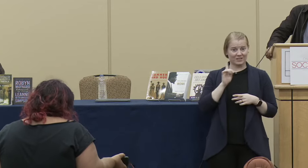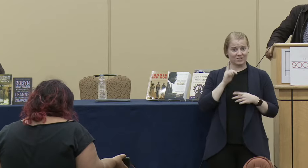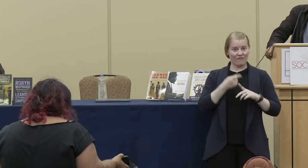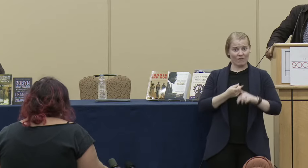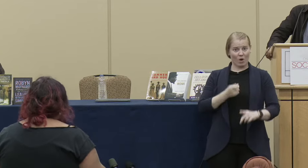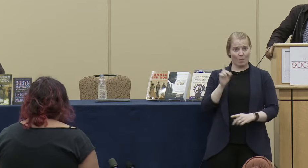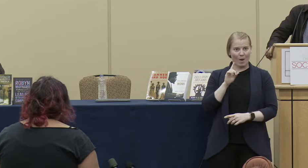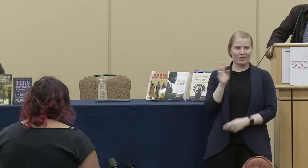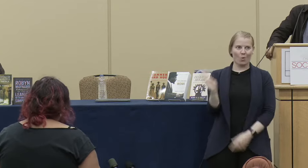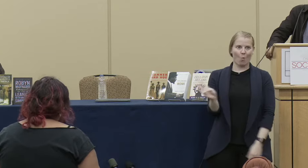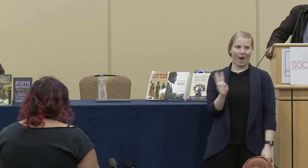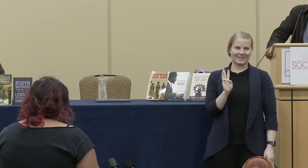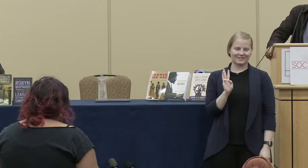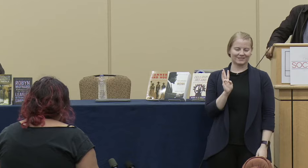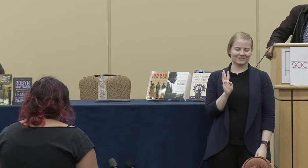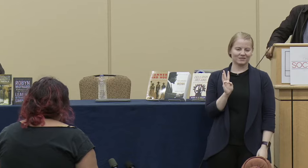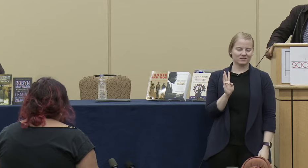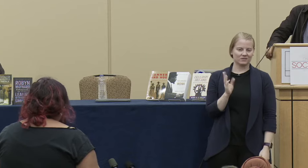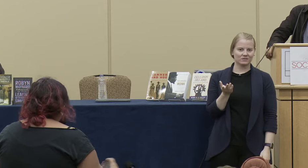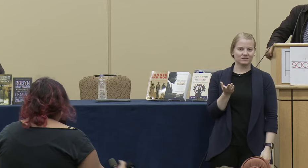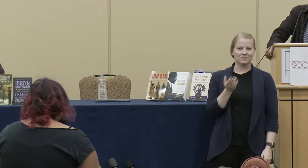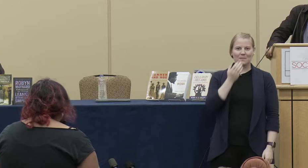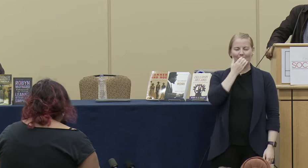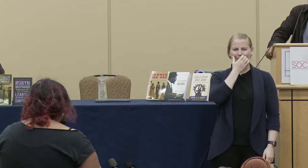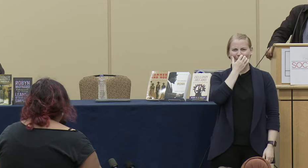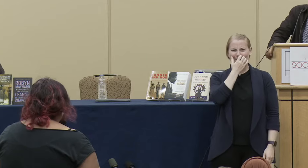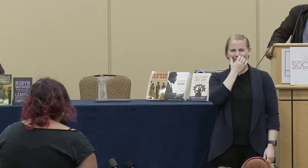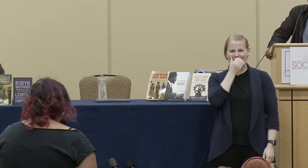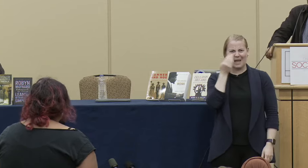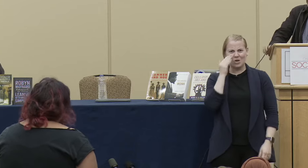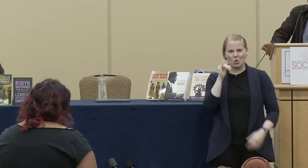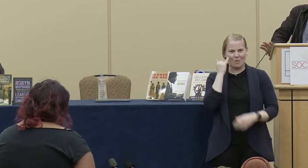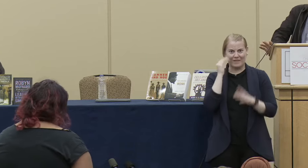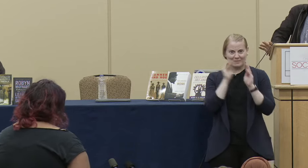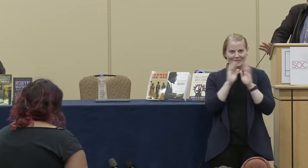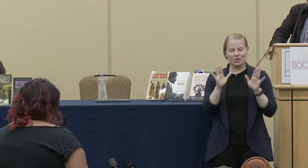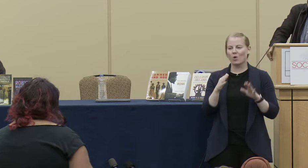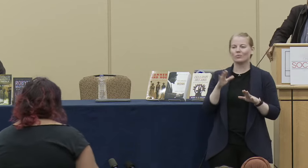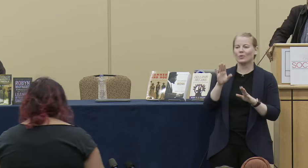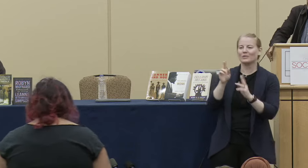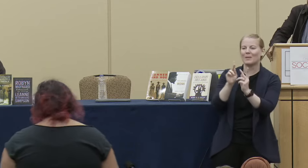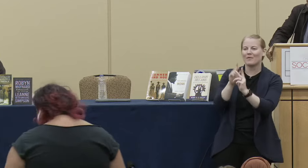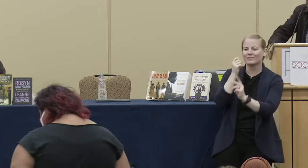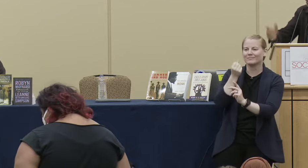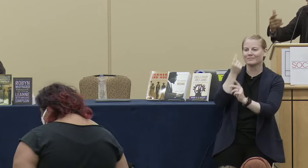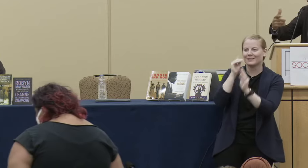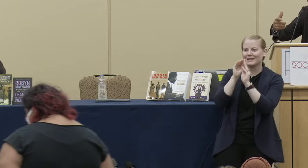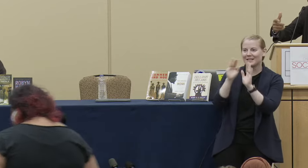understanding criticism of the world critique